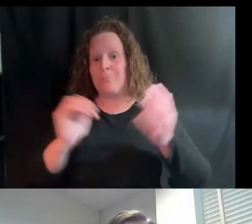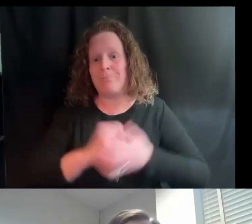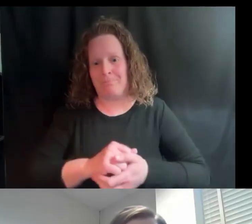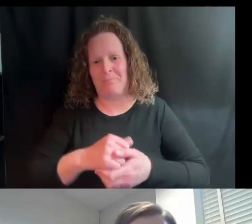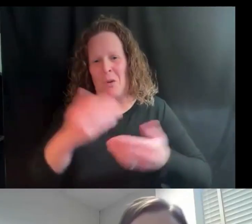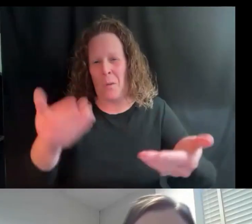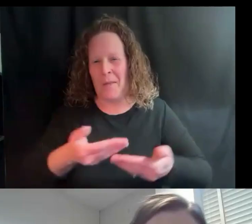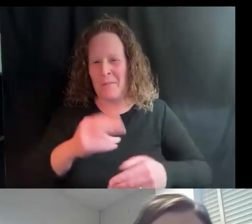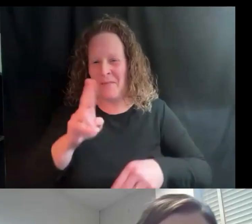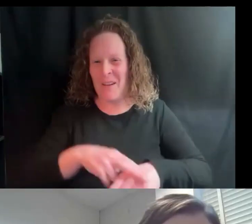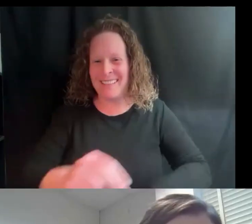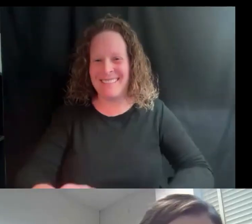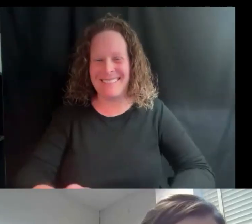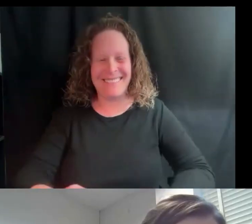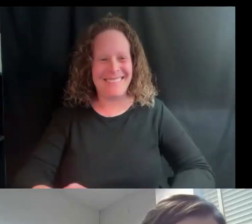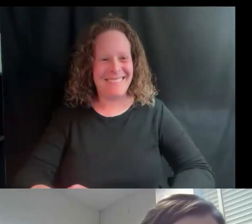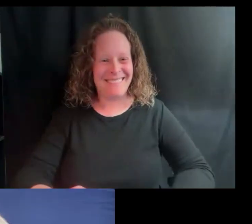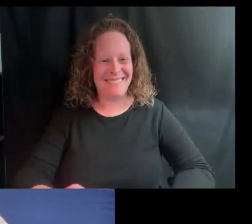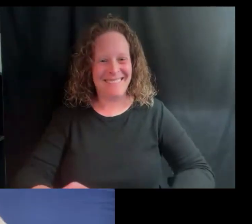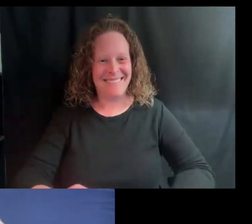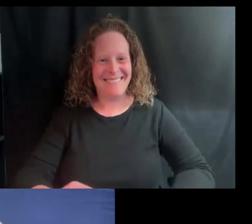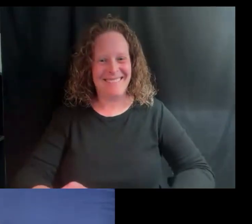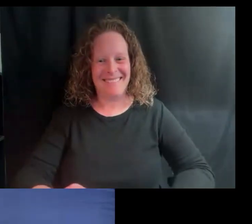interpreting K through 12 they need to be invited to the IEP.